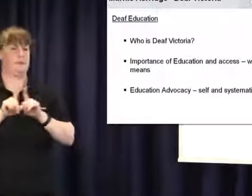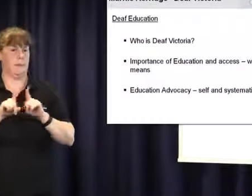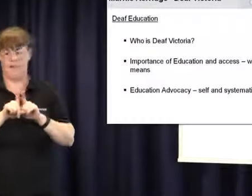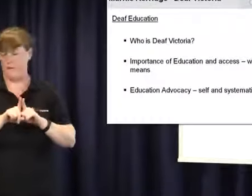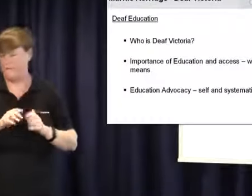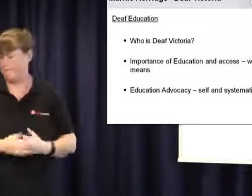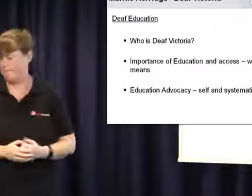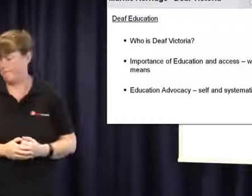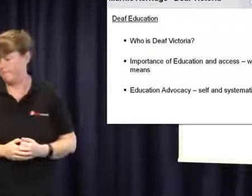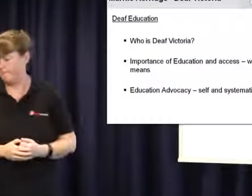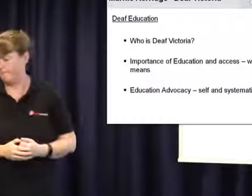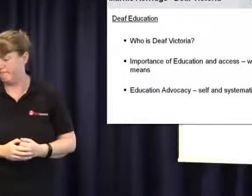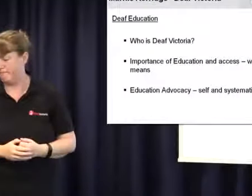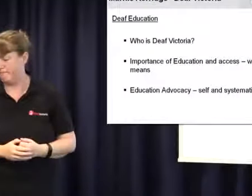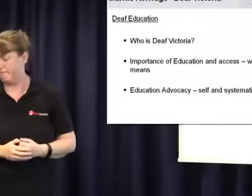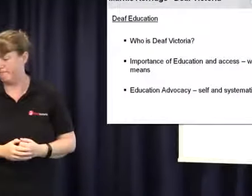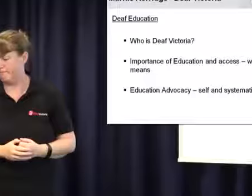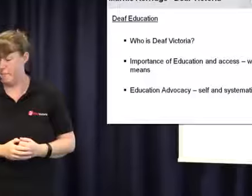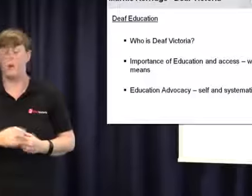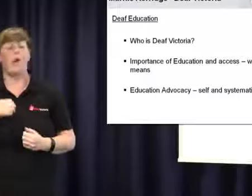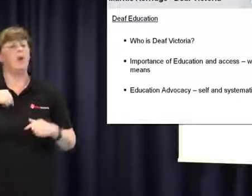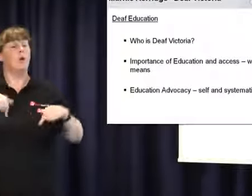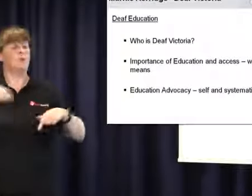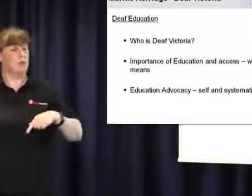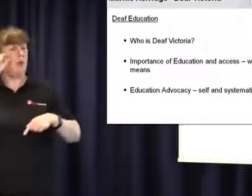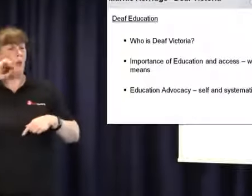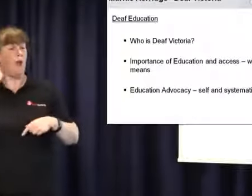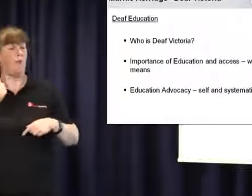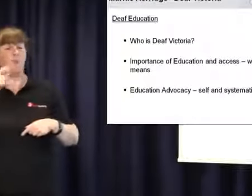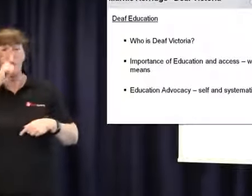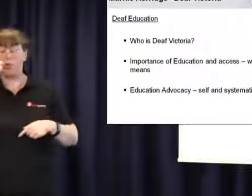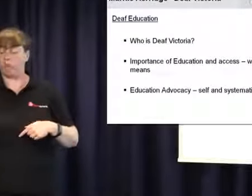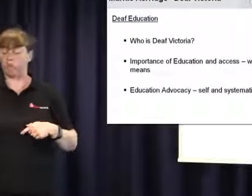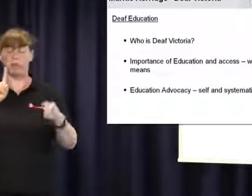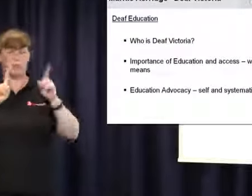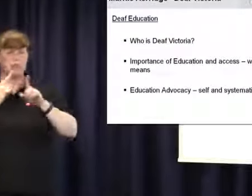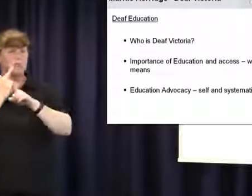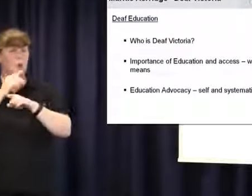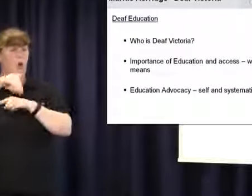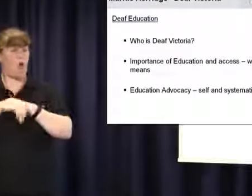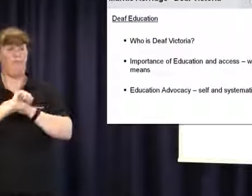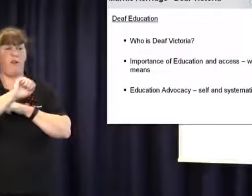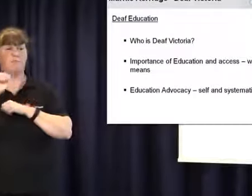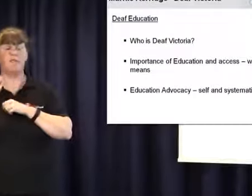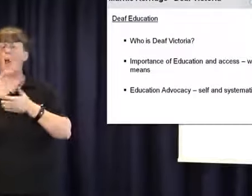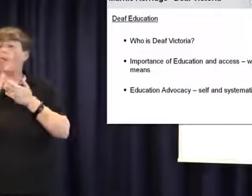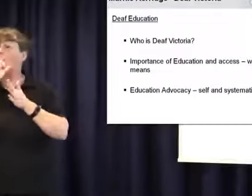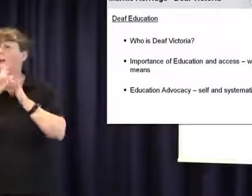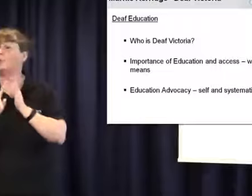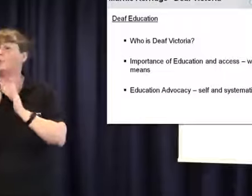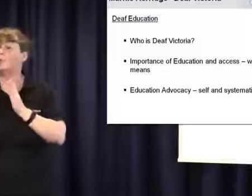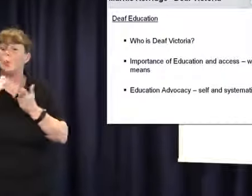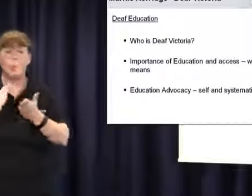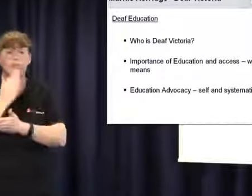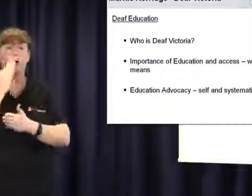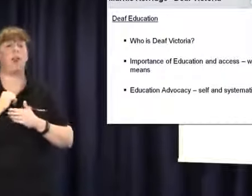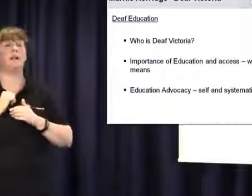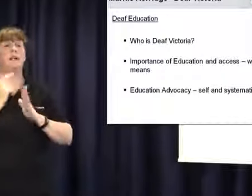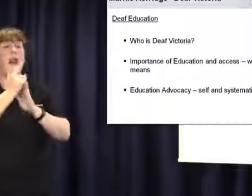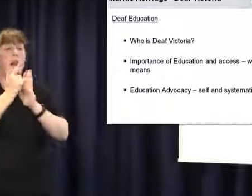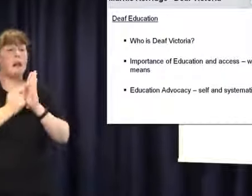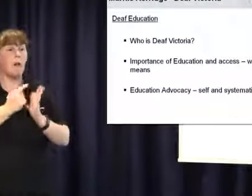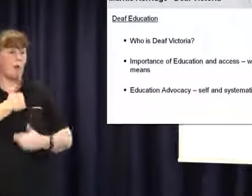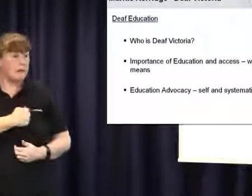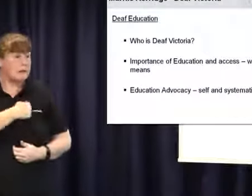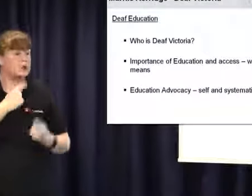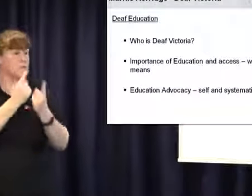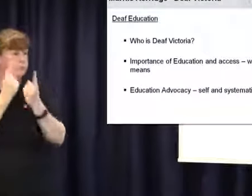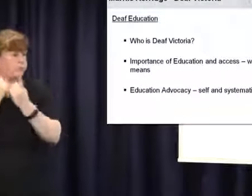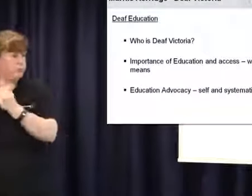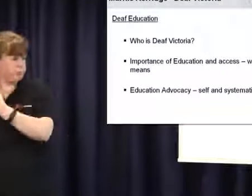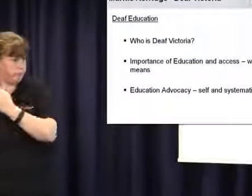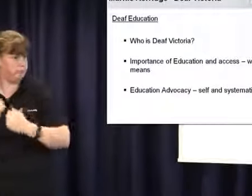wider deaf community. And hopefully the change will come in our lifetime. So it's about your